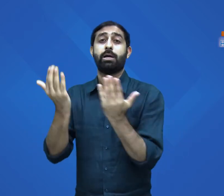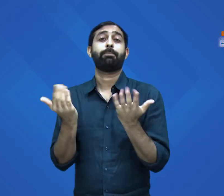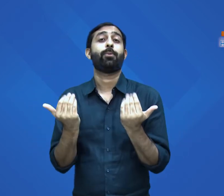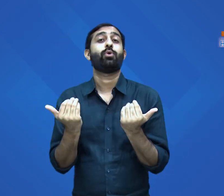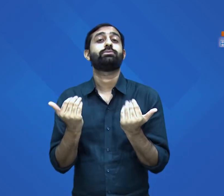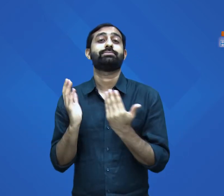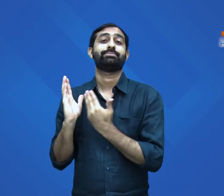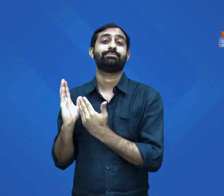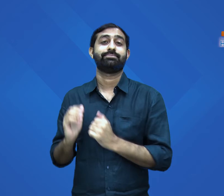with the help of language.